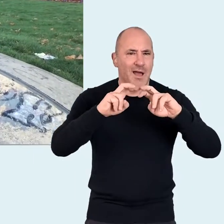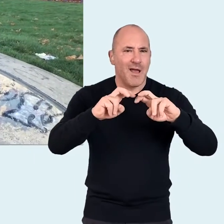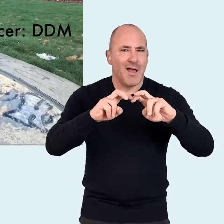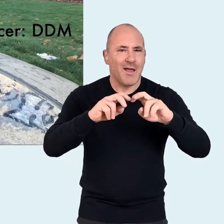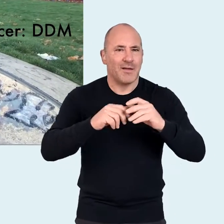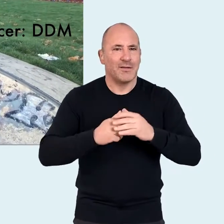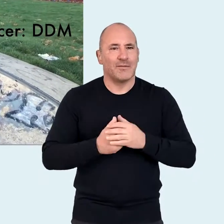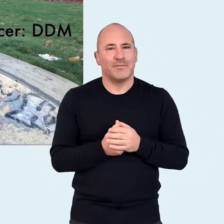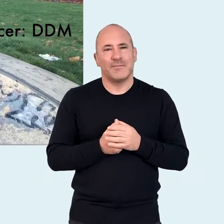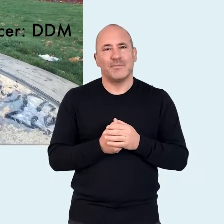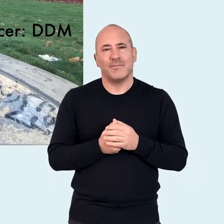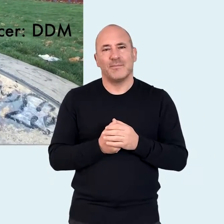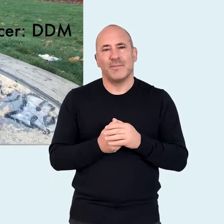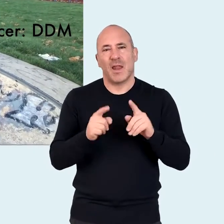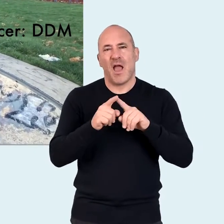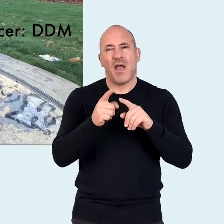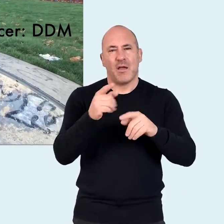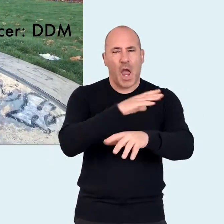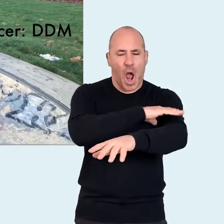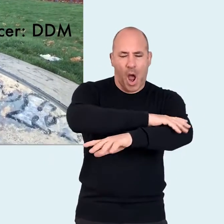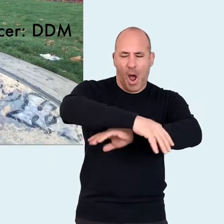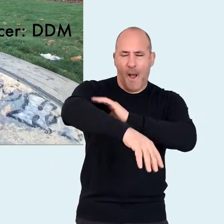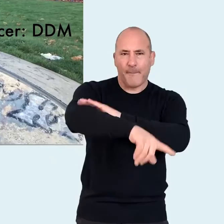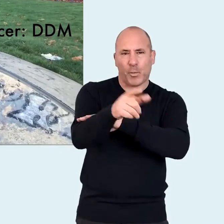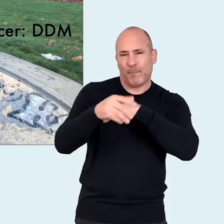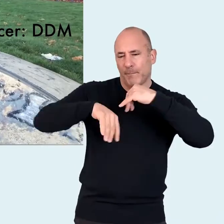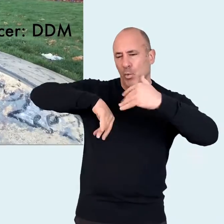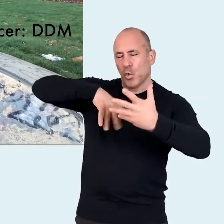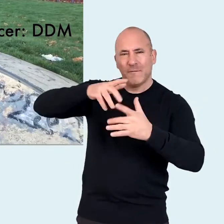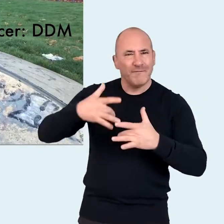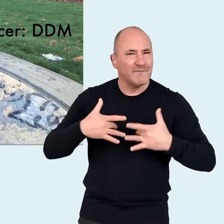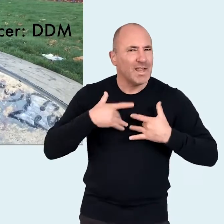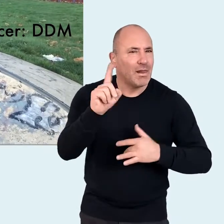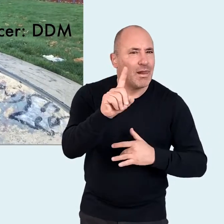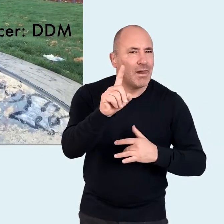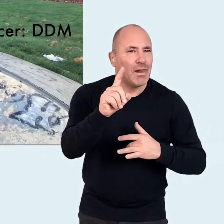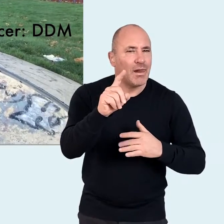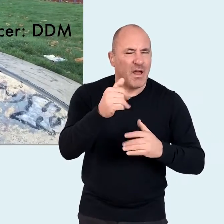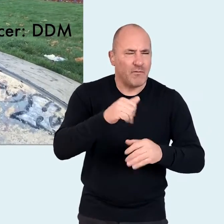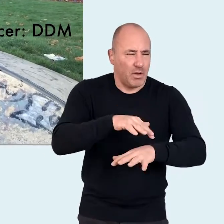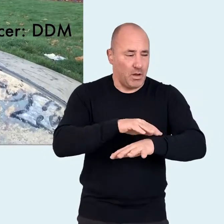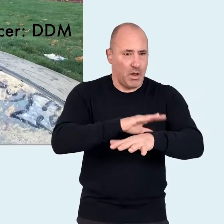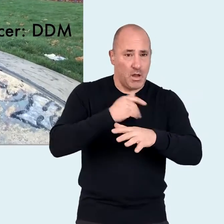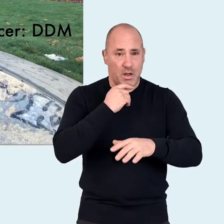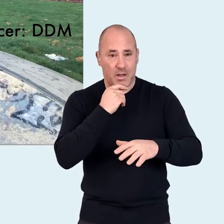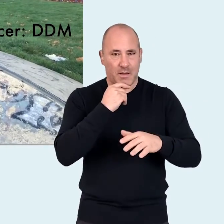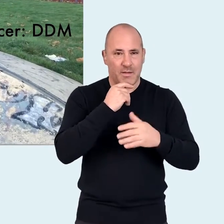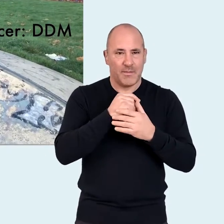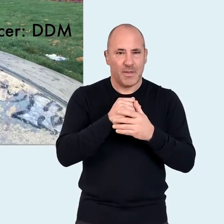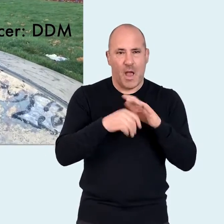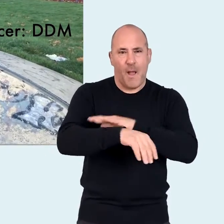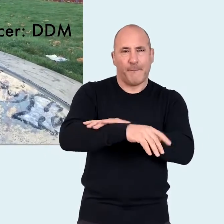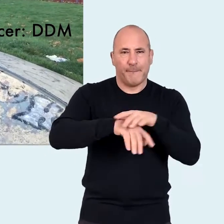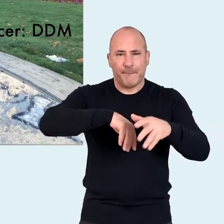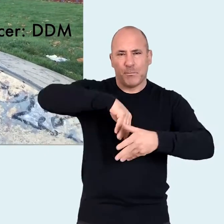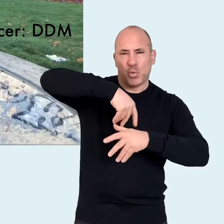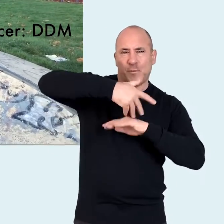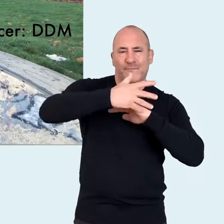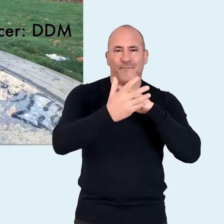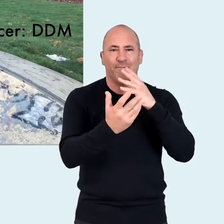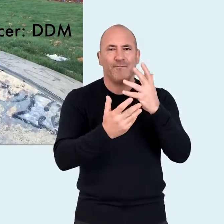"How does it feel to move your arm?" invites a thousand sensations. "Move your arm" invites